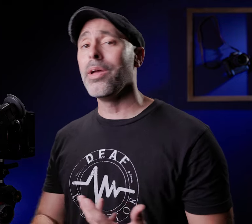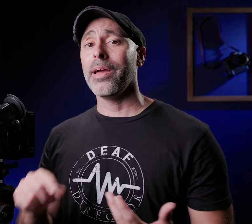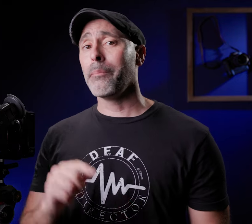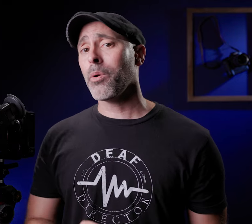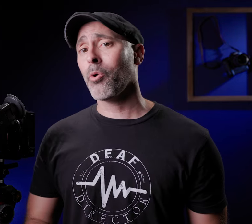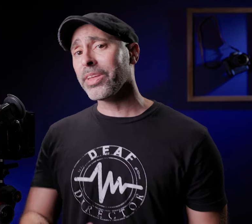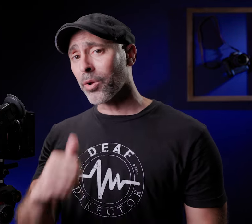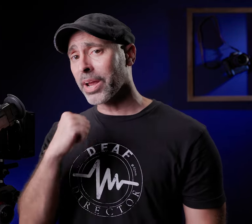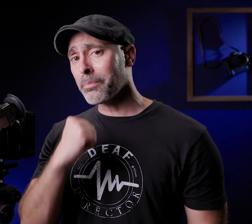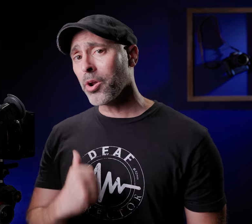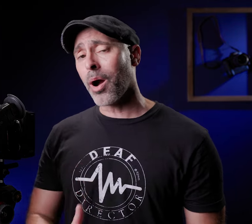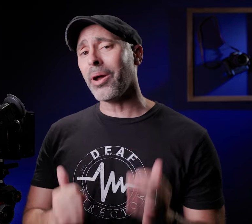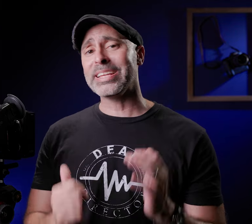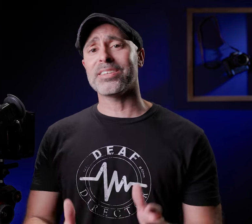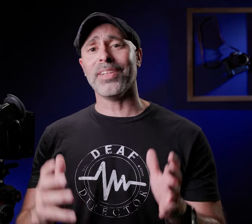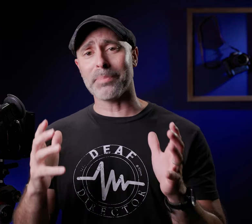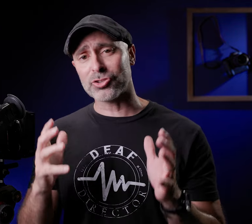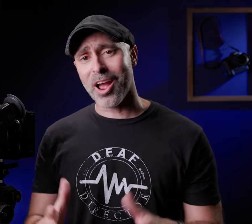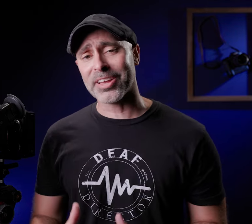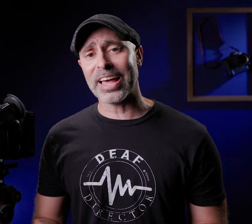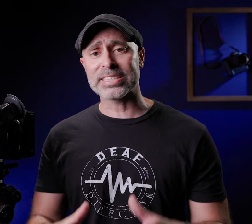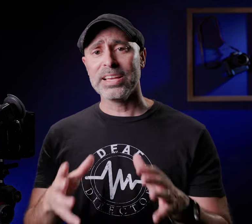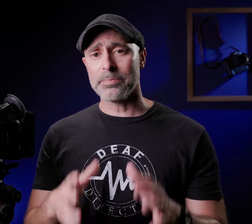and more importantly on a RED Komodo I want to get stuff like my traffic lights to make sure